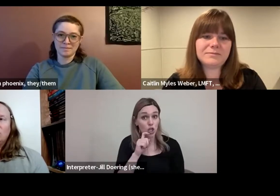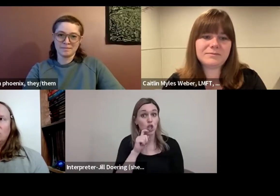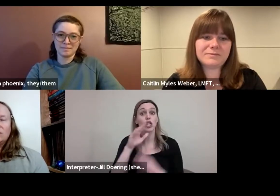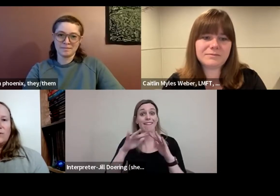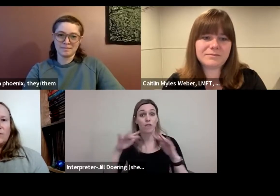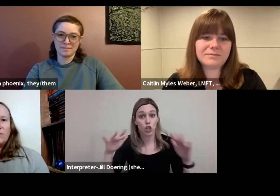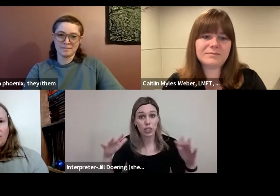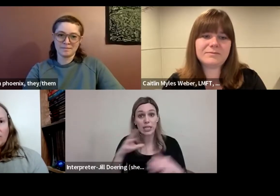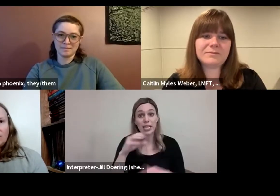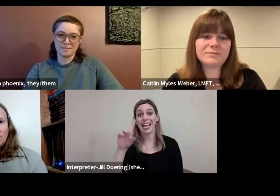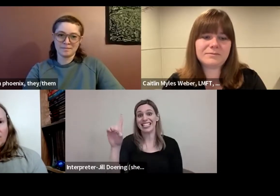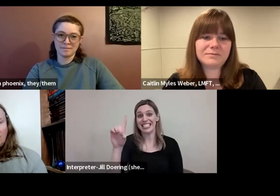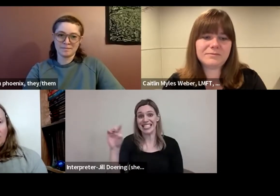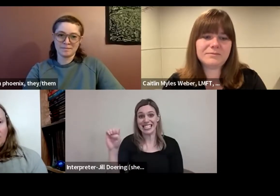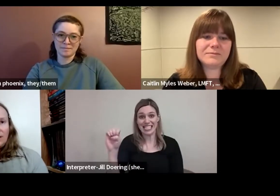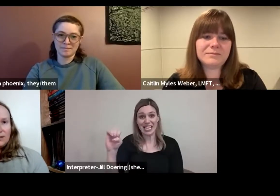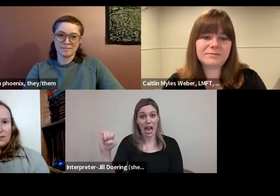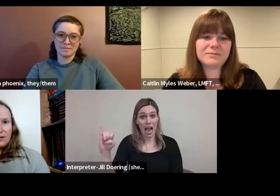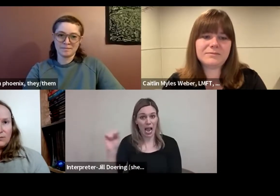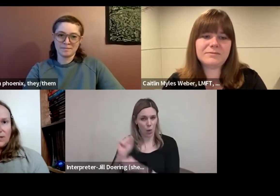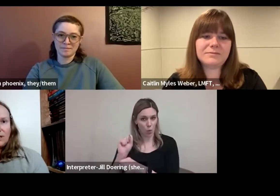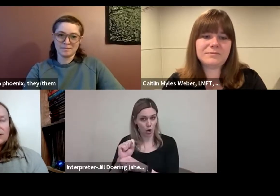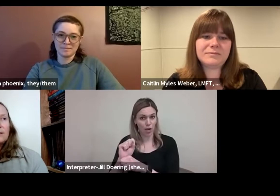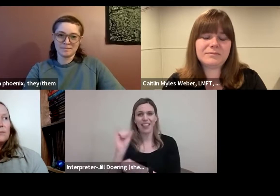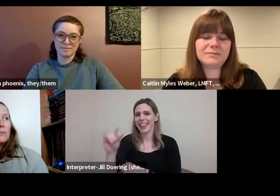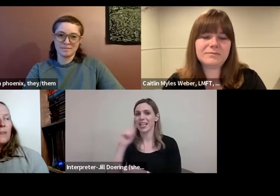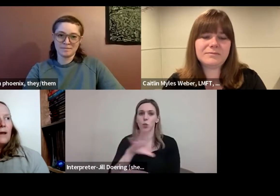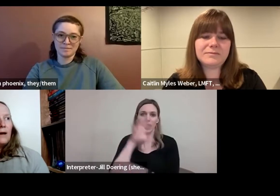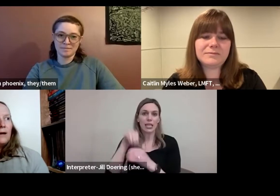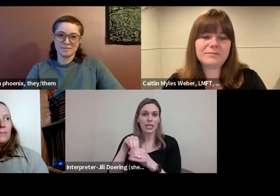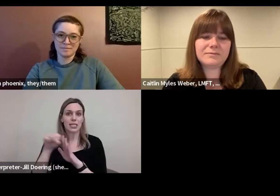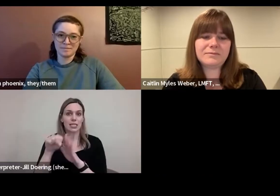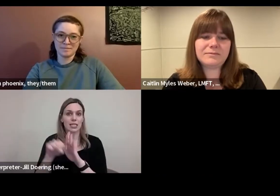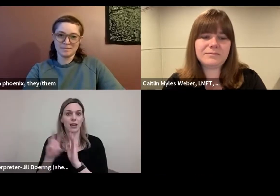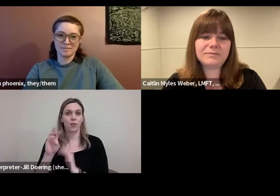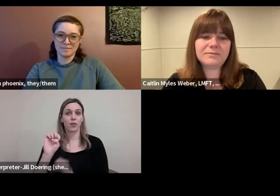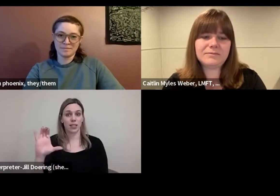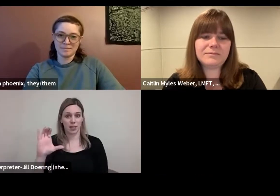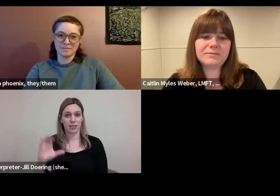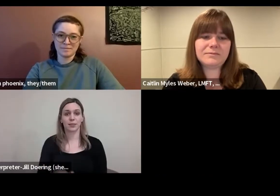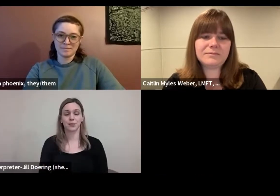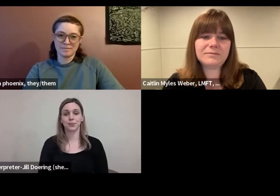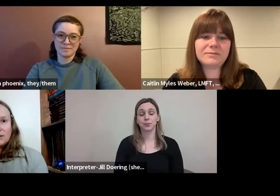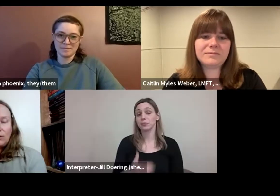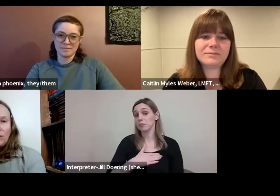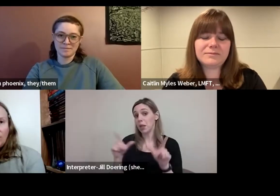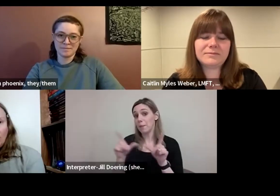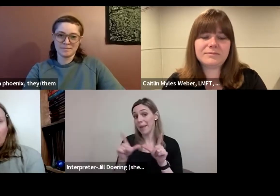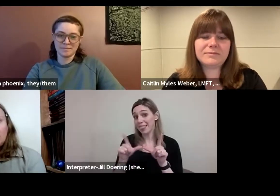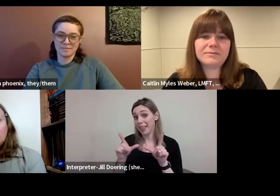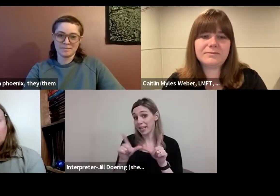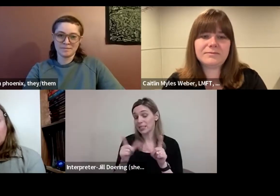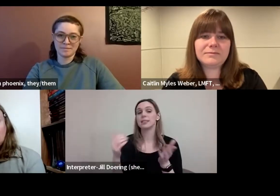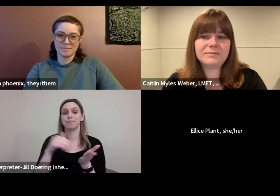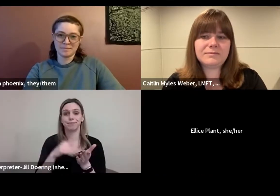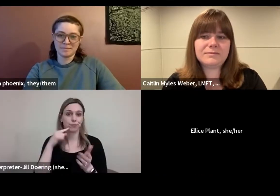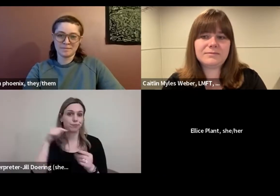which is for anywhere really in the state of Wisconsin. My licensing is only for Wisconsin.